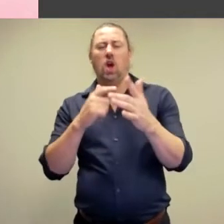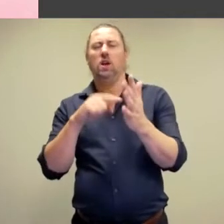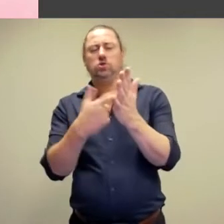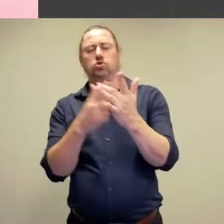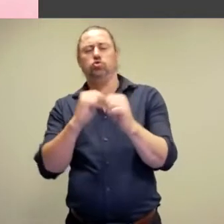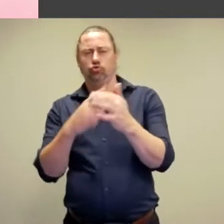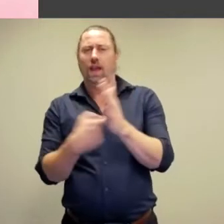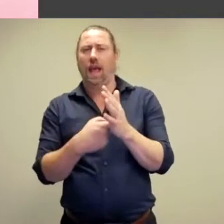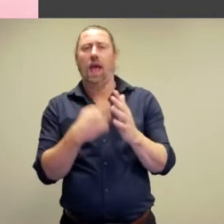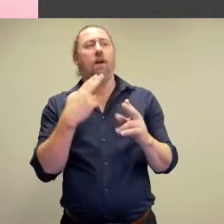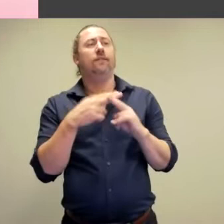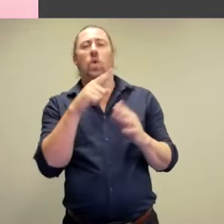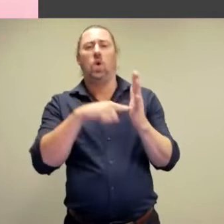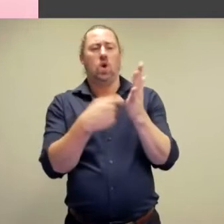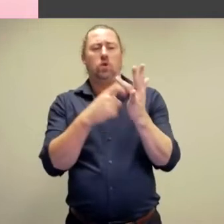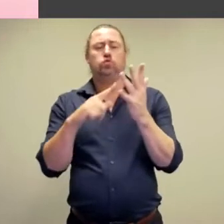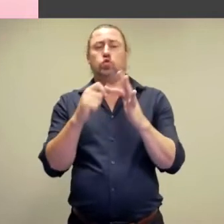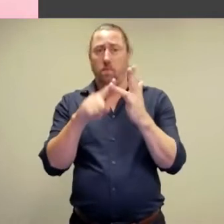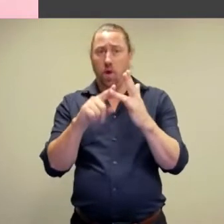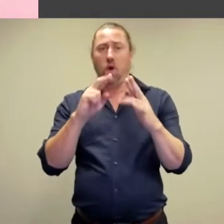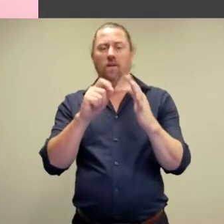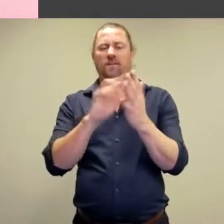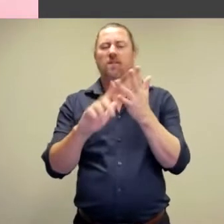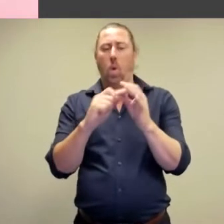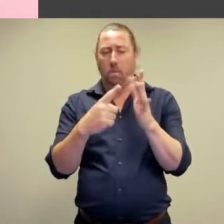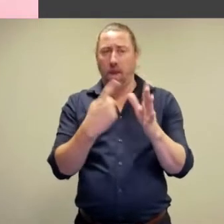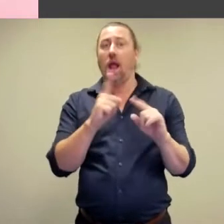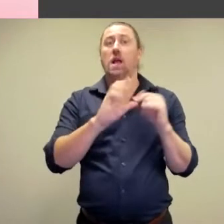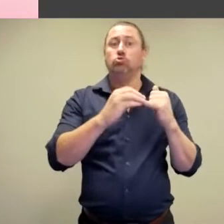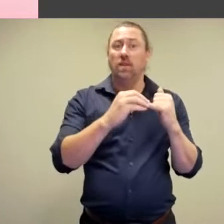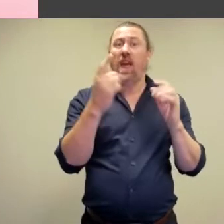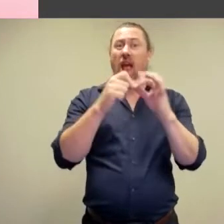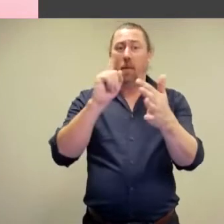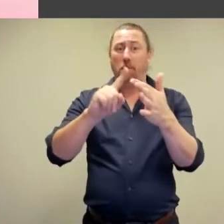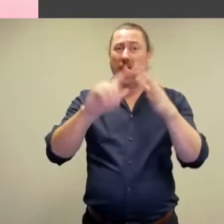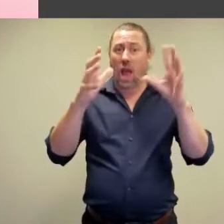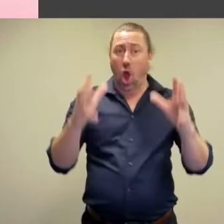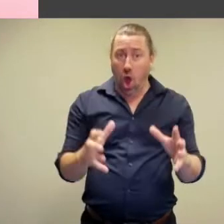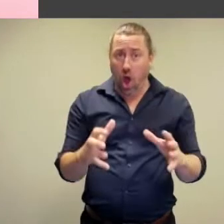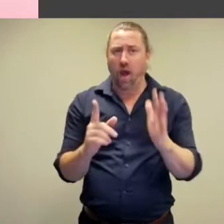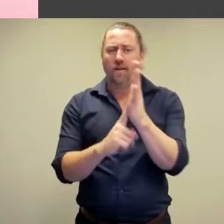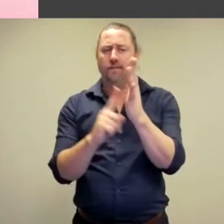trypophobia include strawberries,